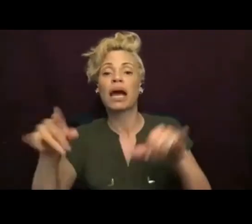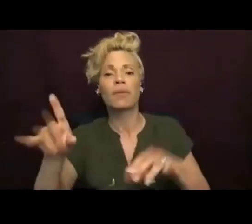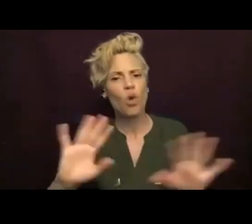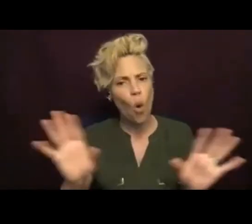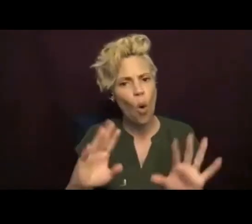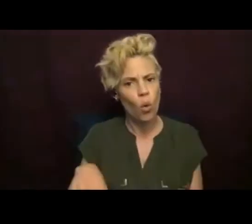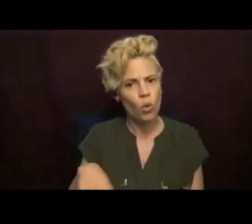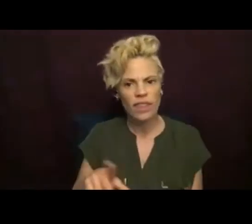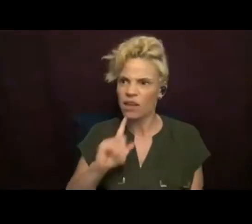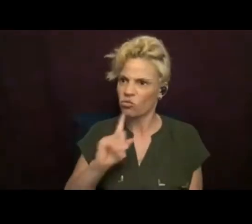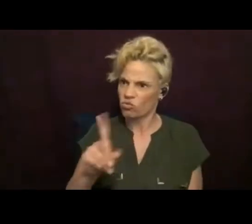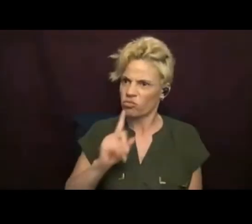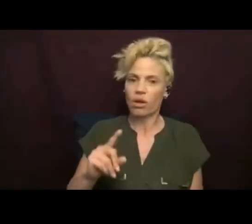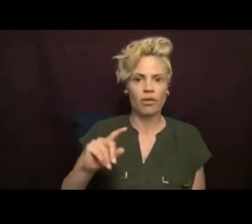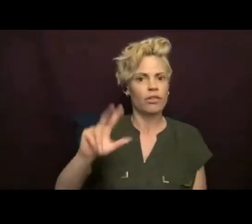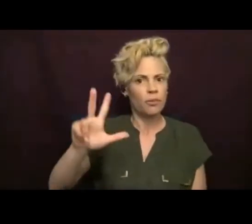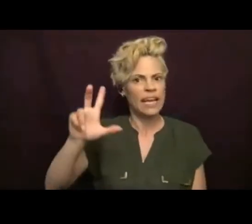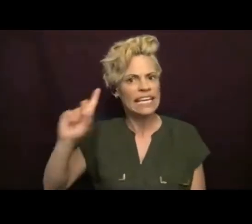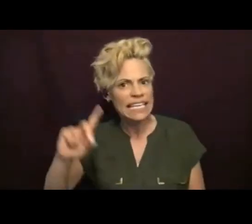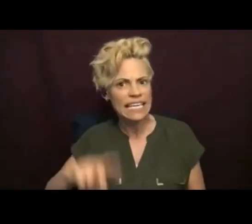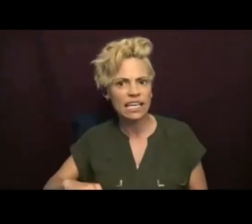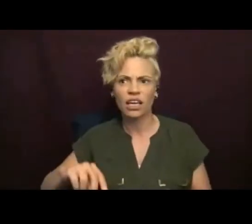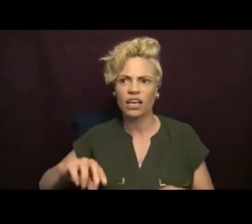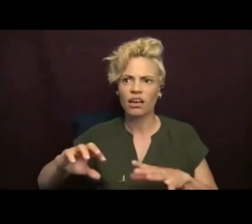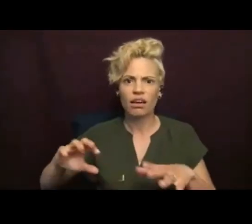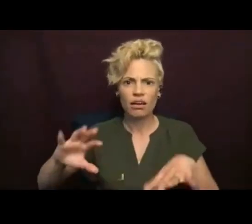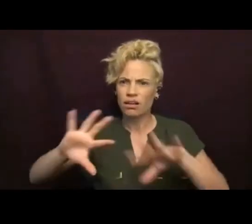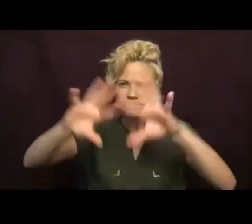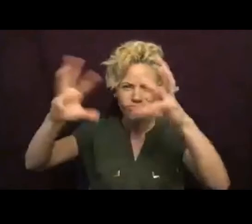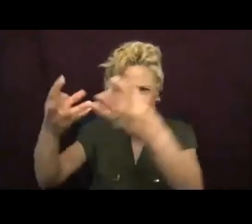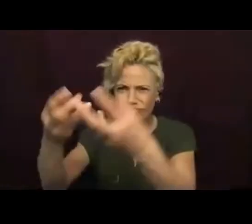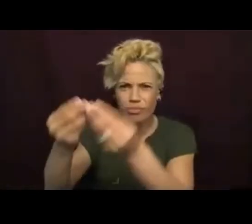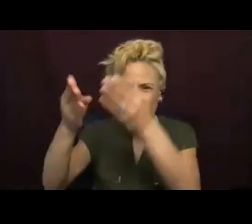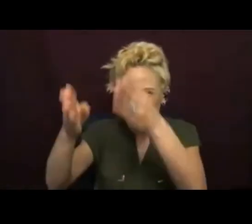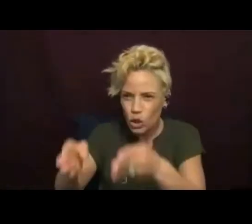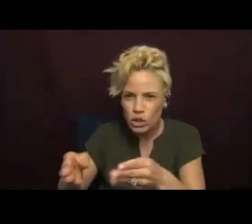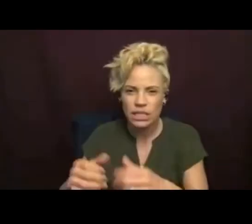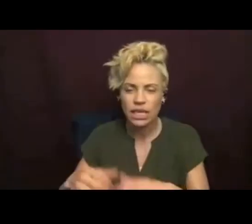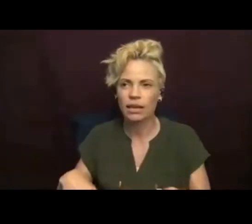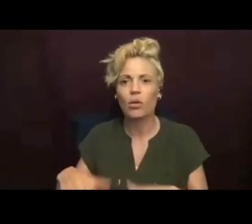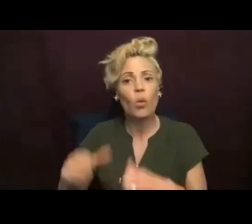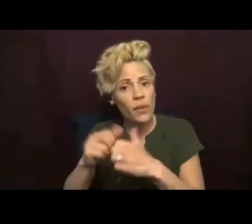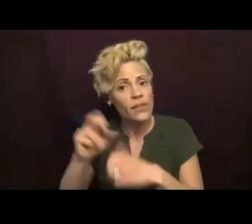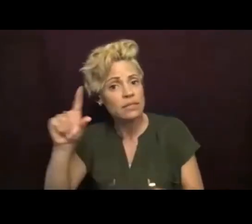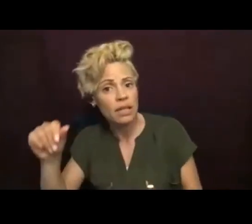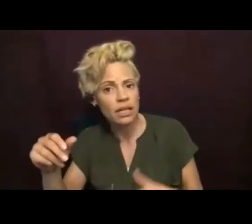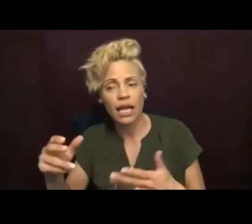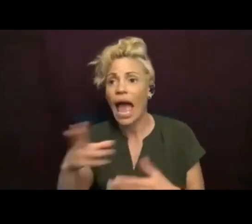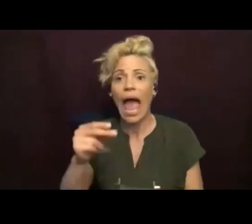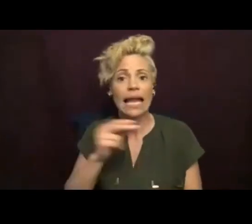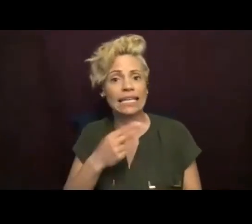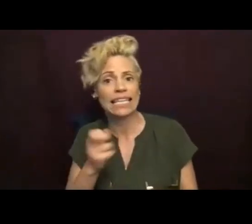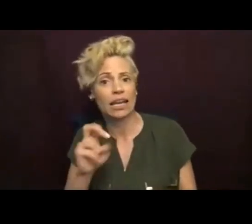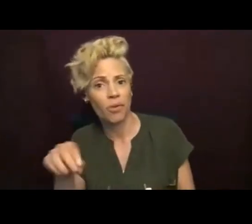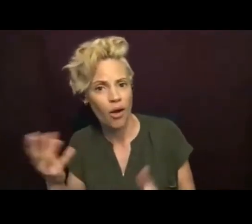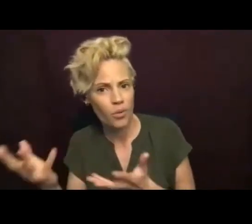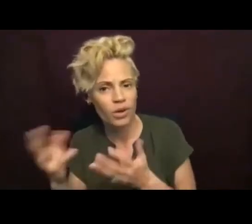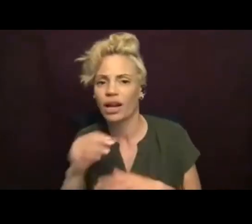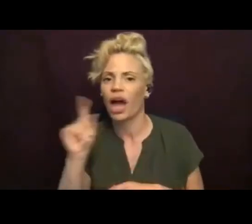with disabilities or disabled heroes and not people who just happen to have a disability